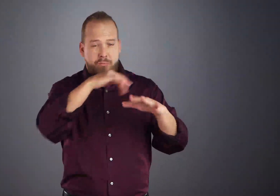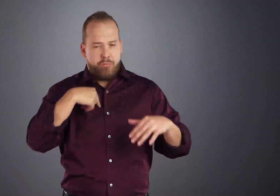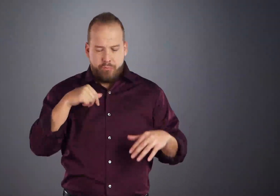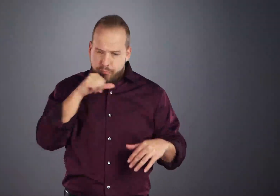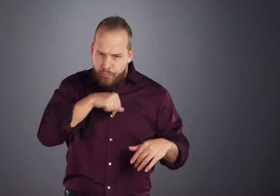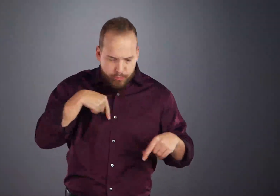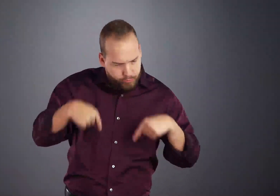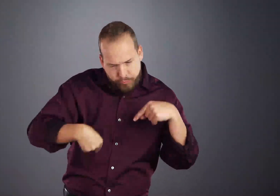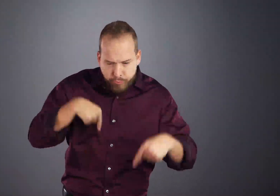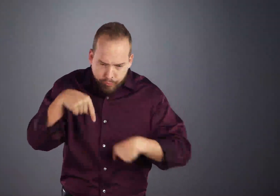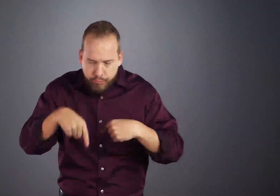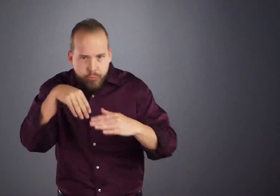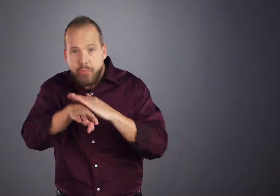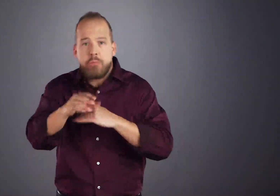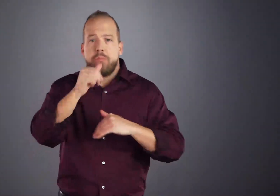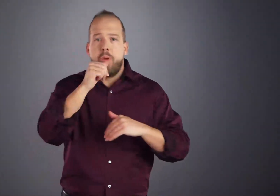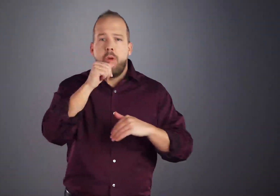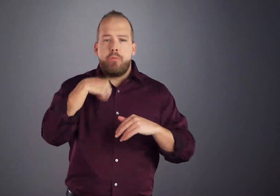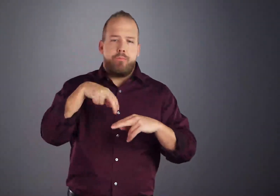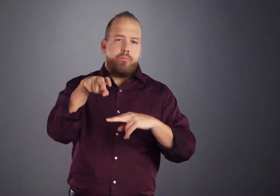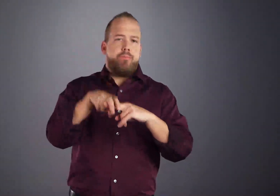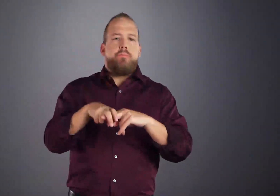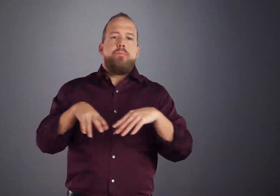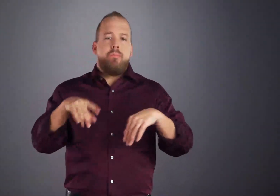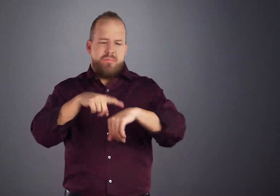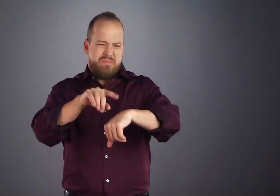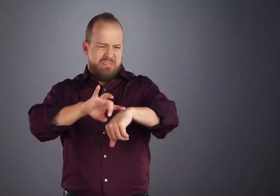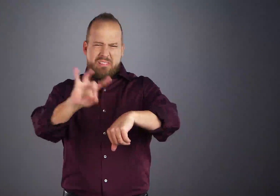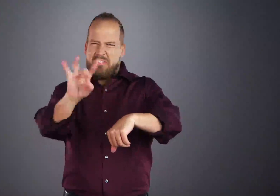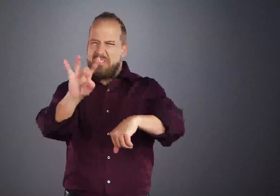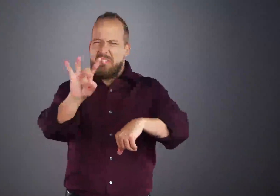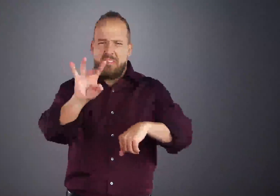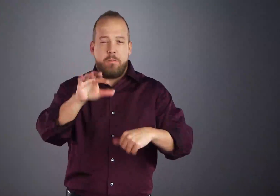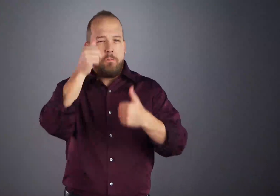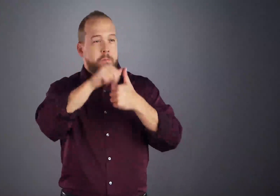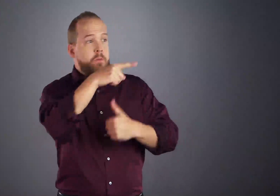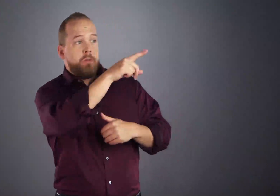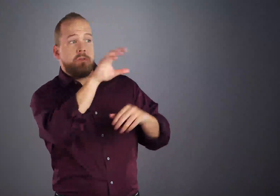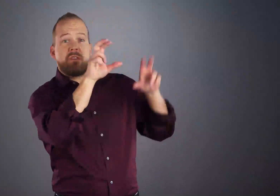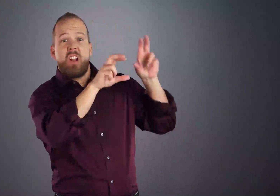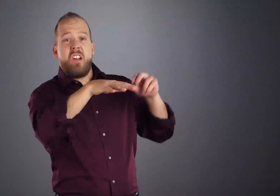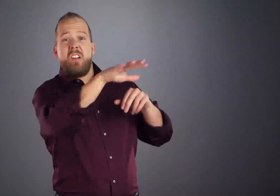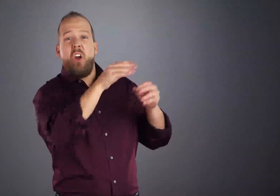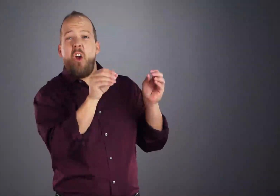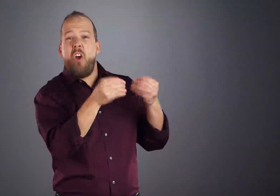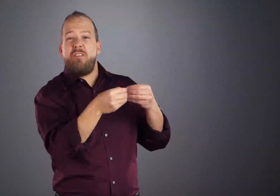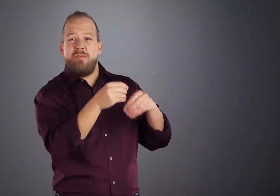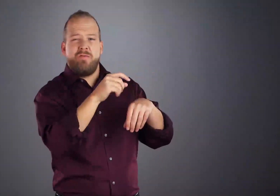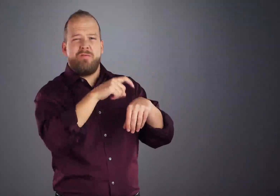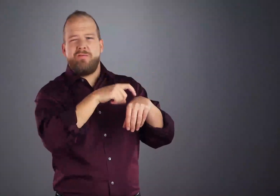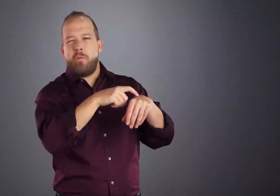It was eight o'clock — five hours after the market closed. The ticker still clattered.